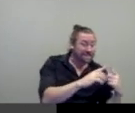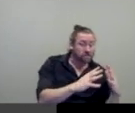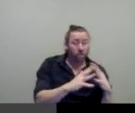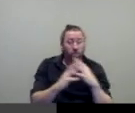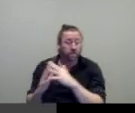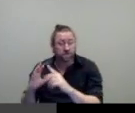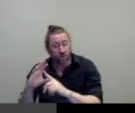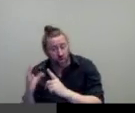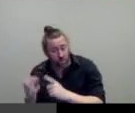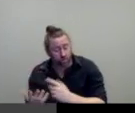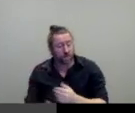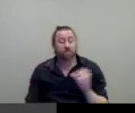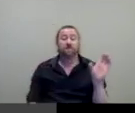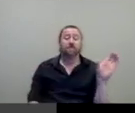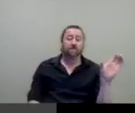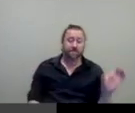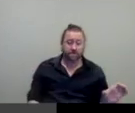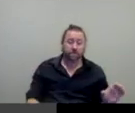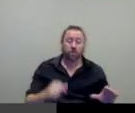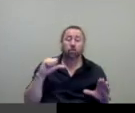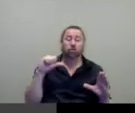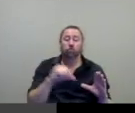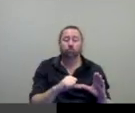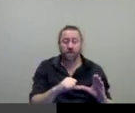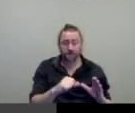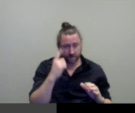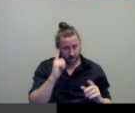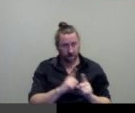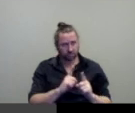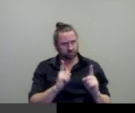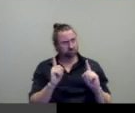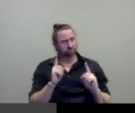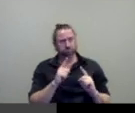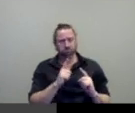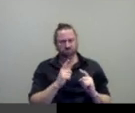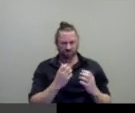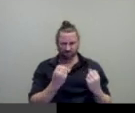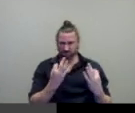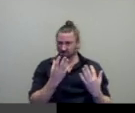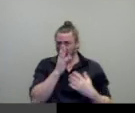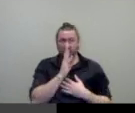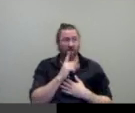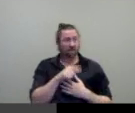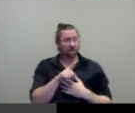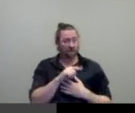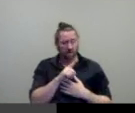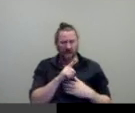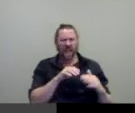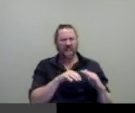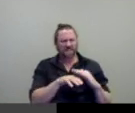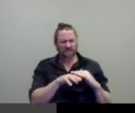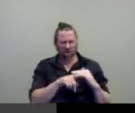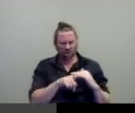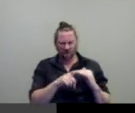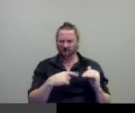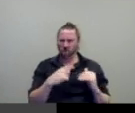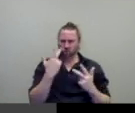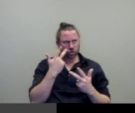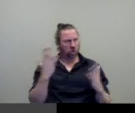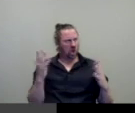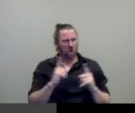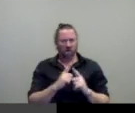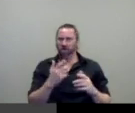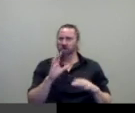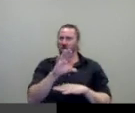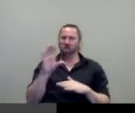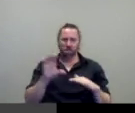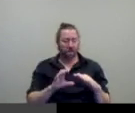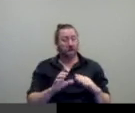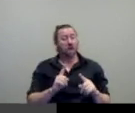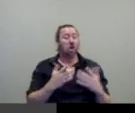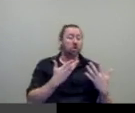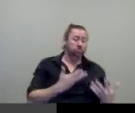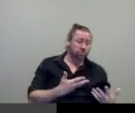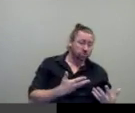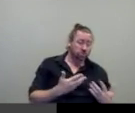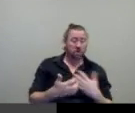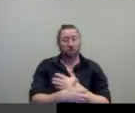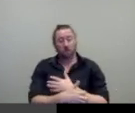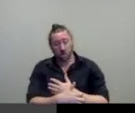that might make us think of present absent inside outside as well as rich and poor while Wolfson's